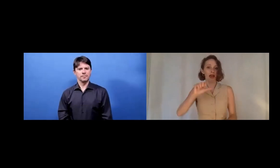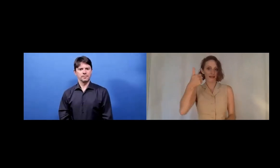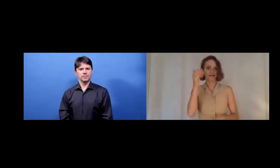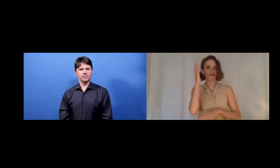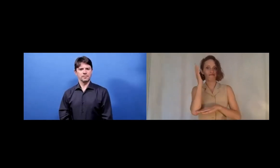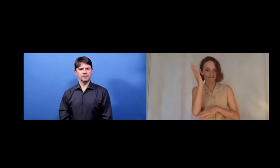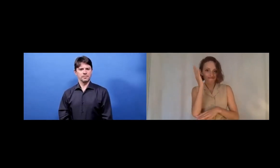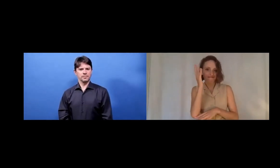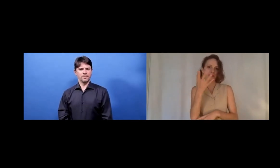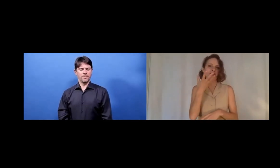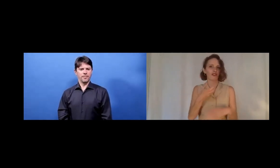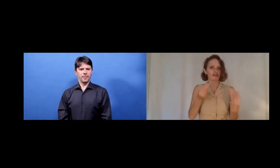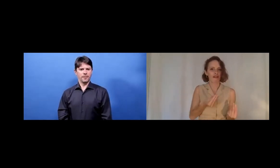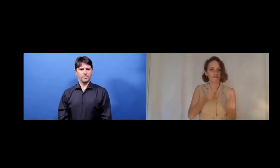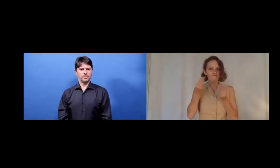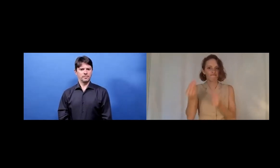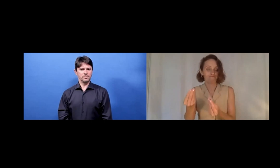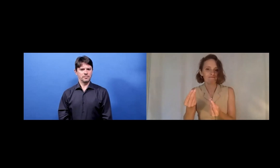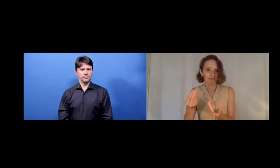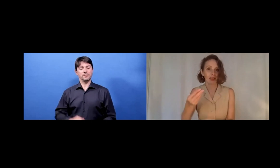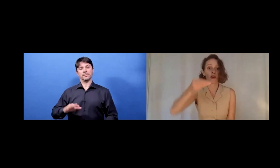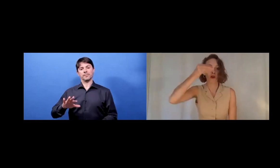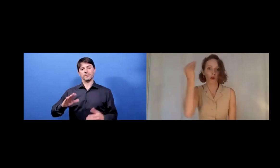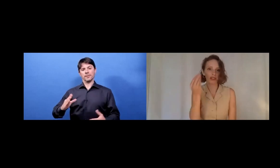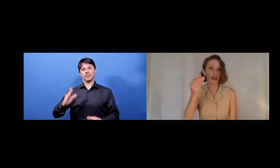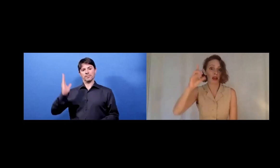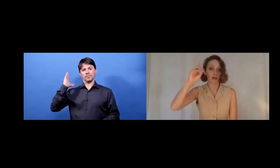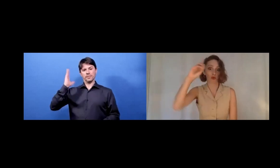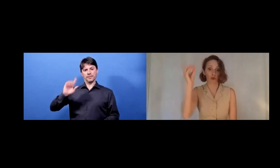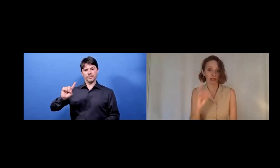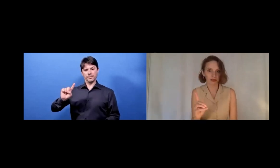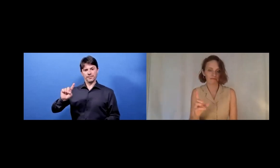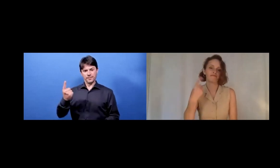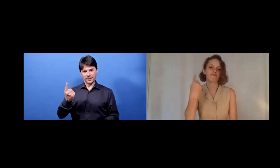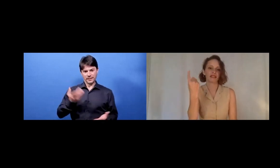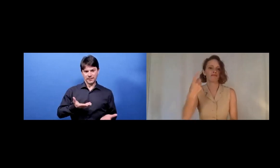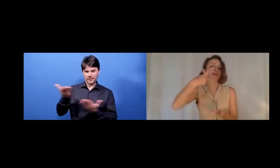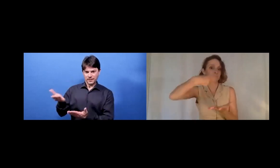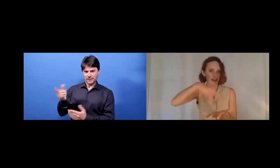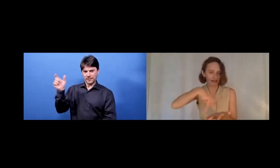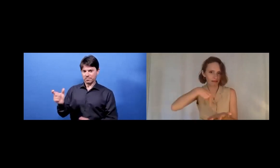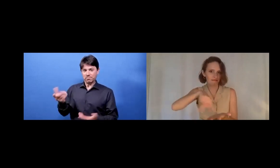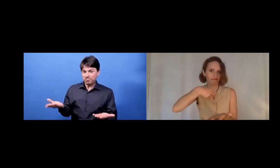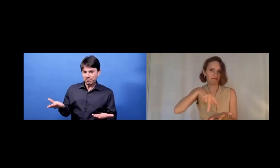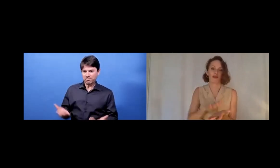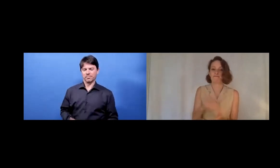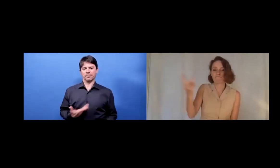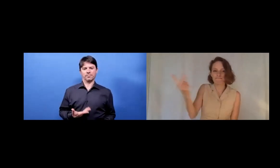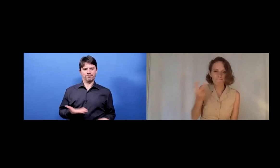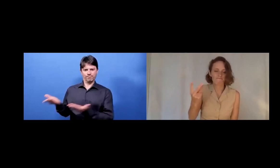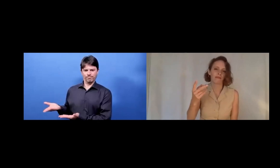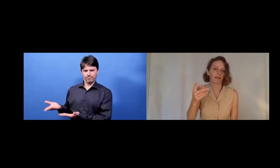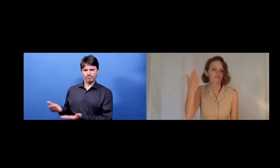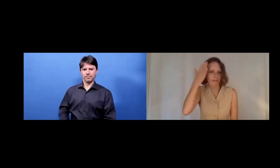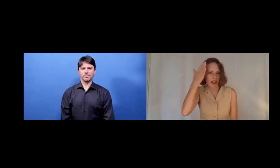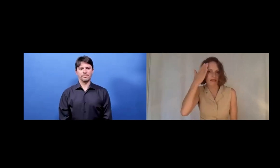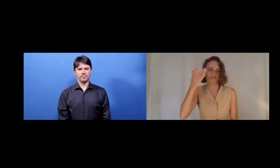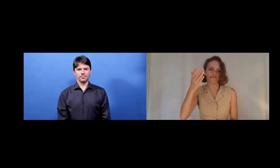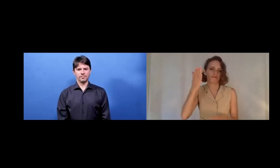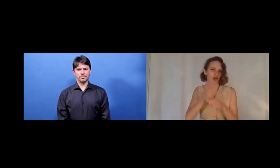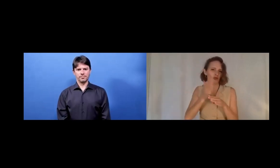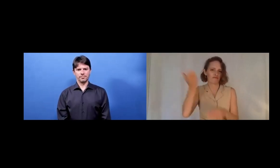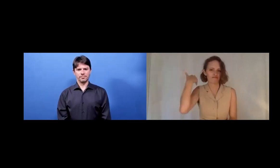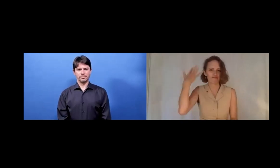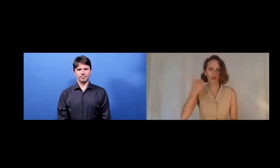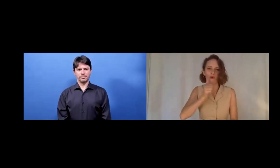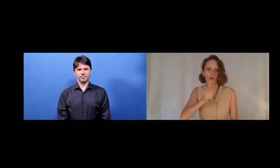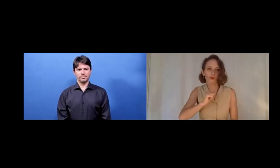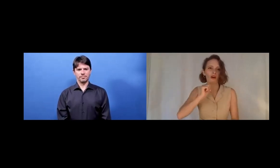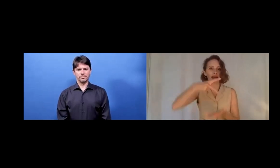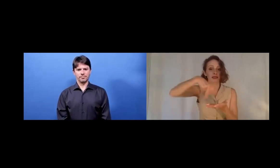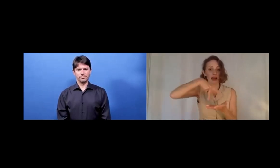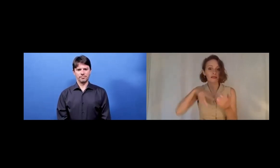I would like to give the stage now to Dodzi Dougban, who is a very famous Deaf artist and performer.